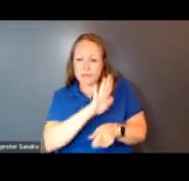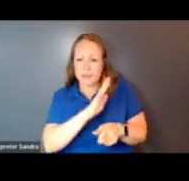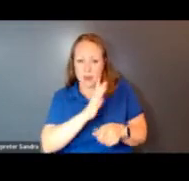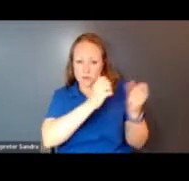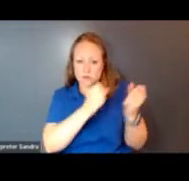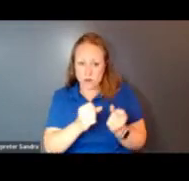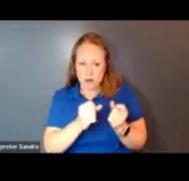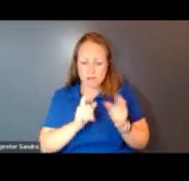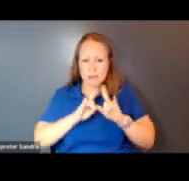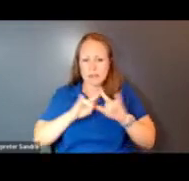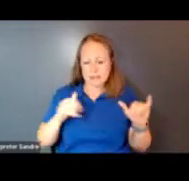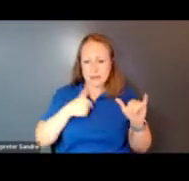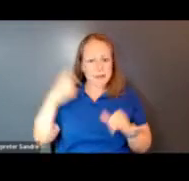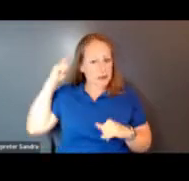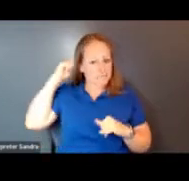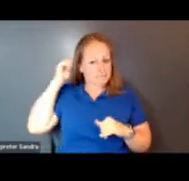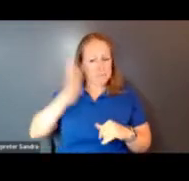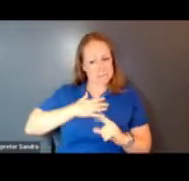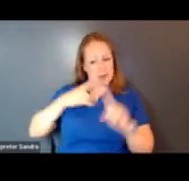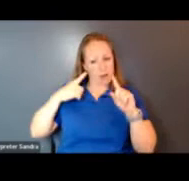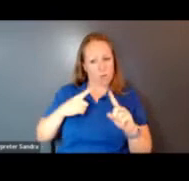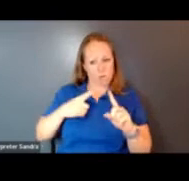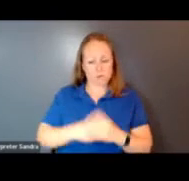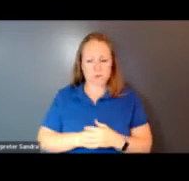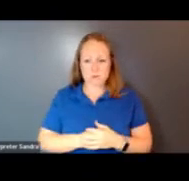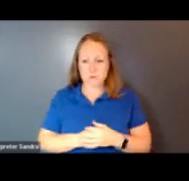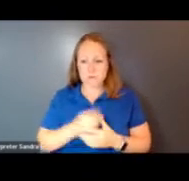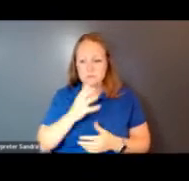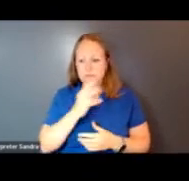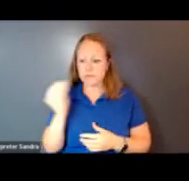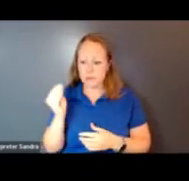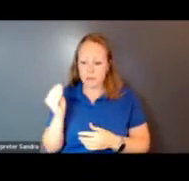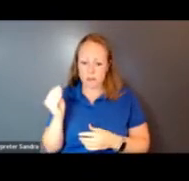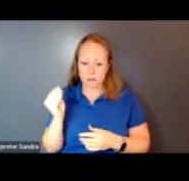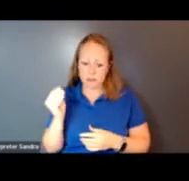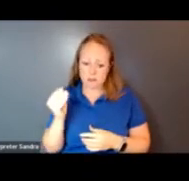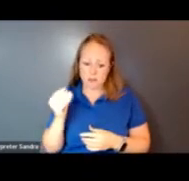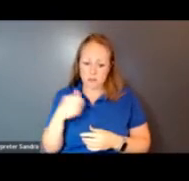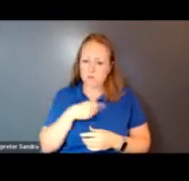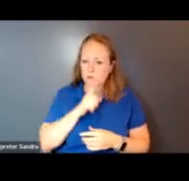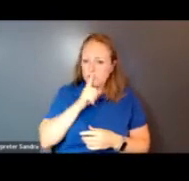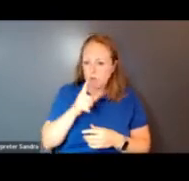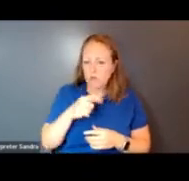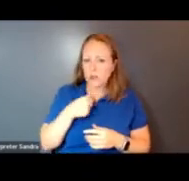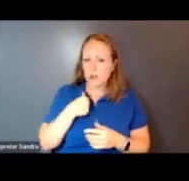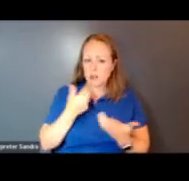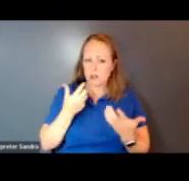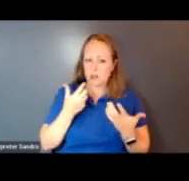goals in mind. And I and I really just work toward open and